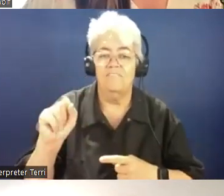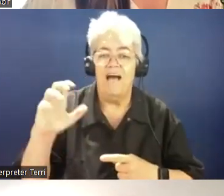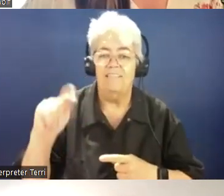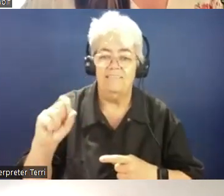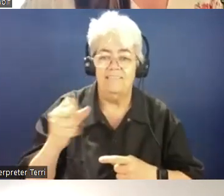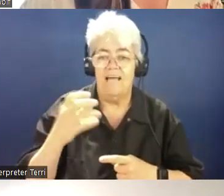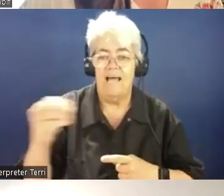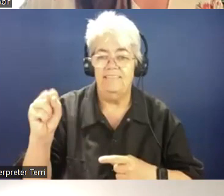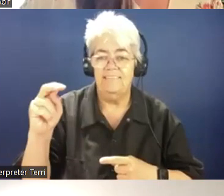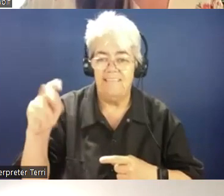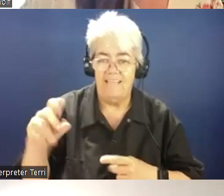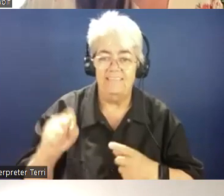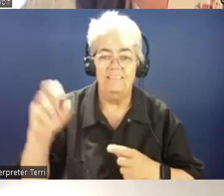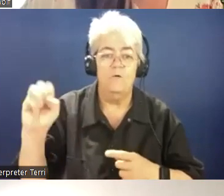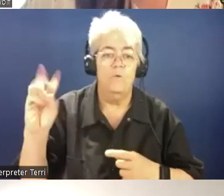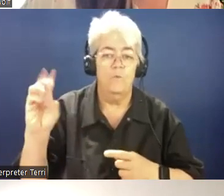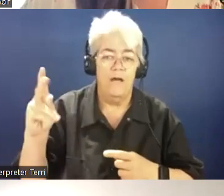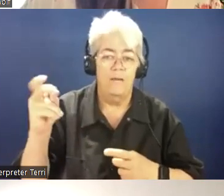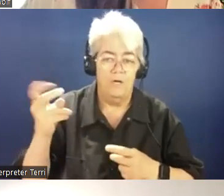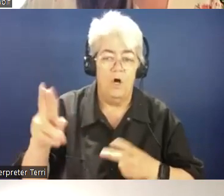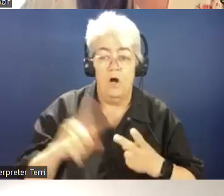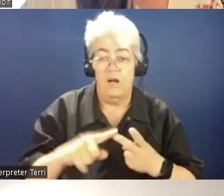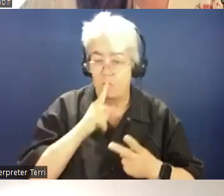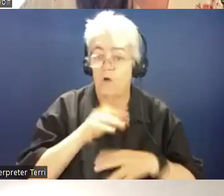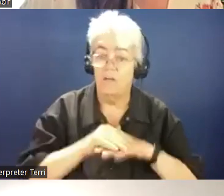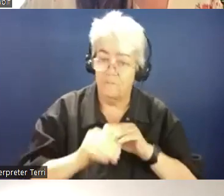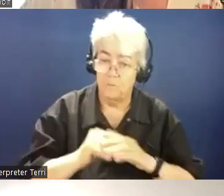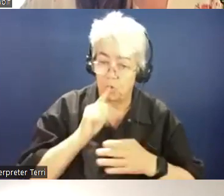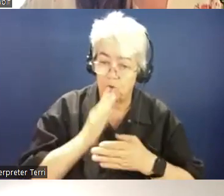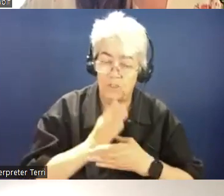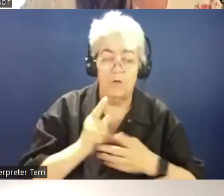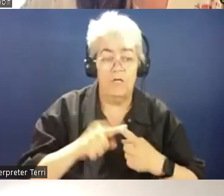you are comfortable sharing, please put your name and pronouns and organization in the chat.